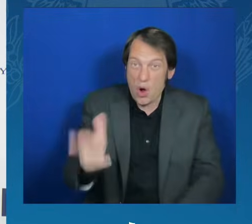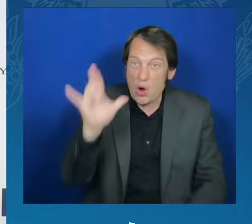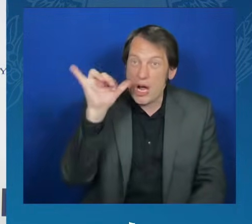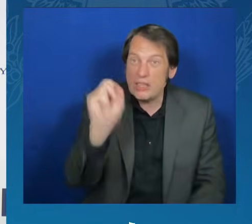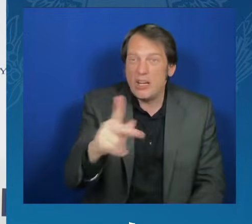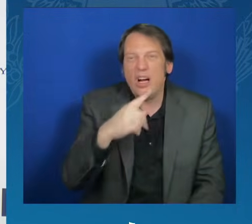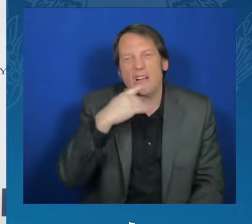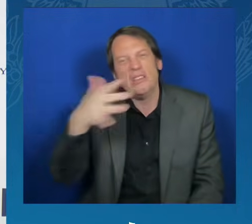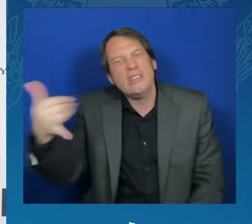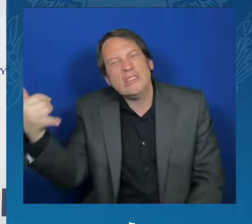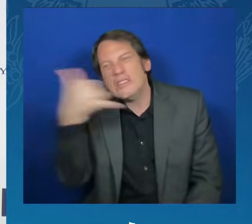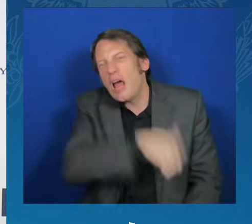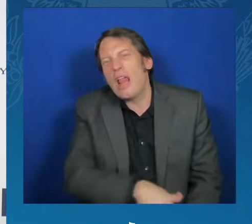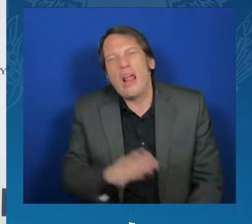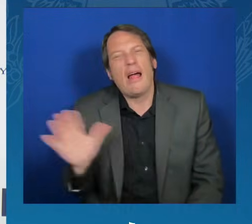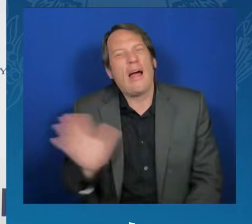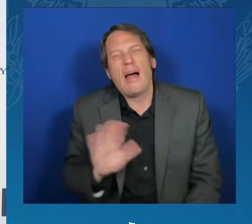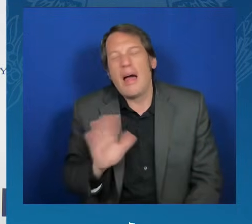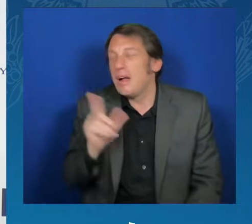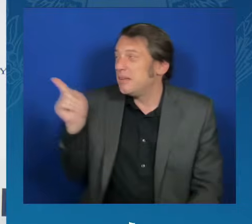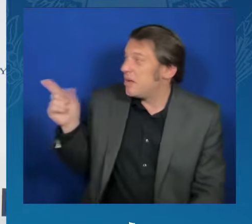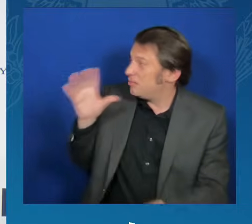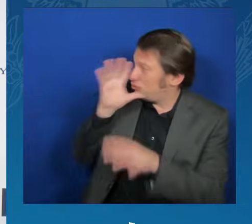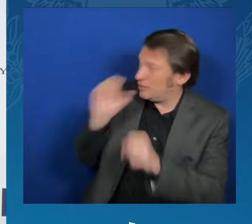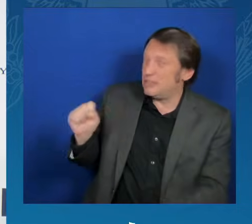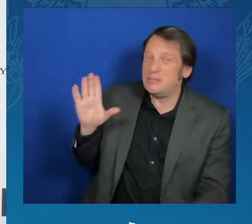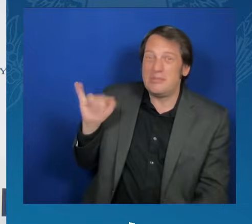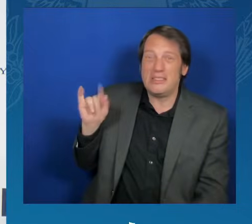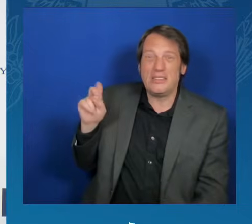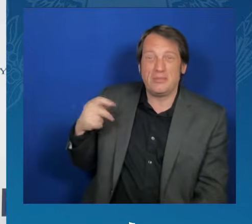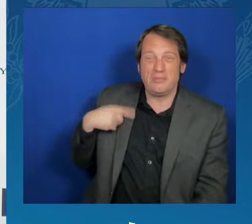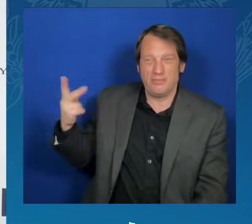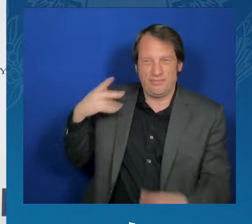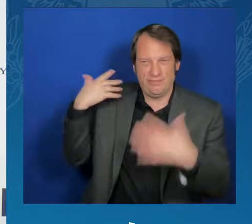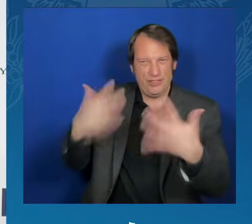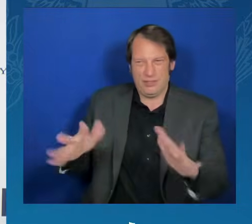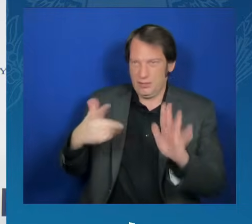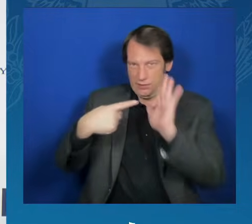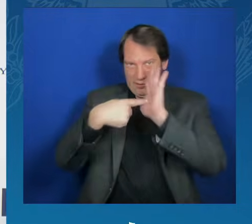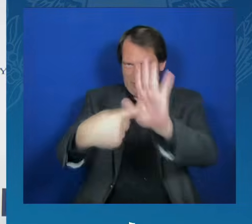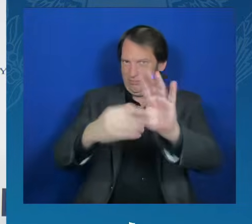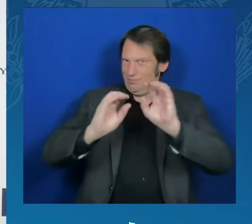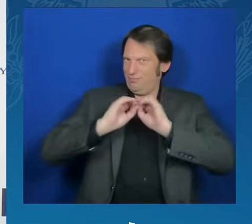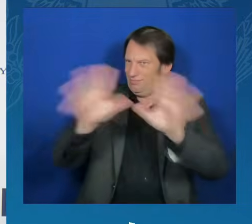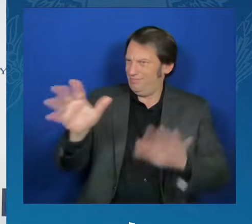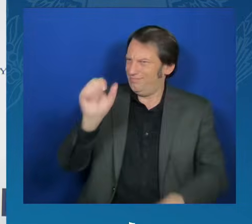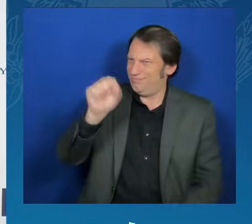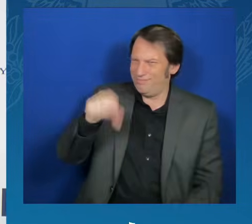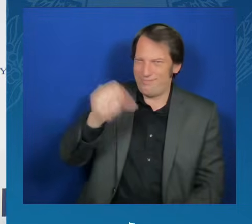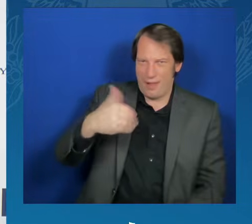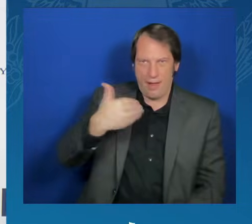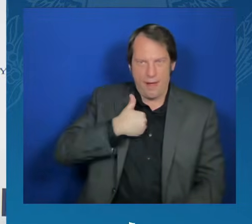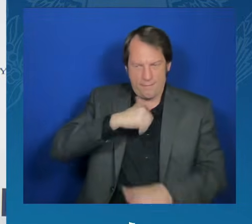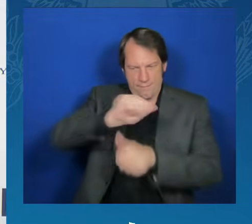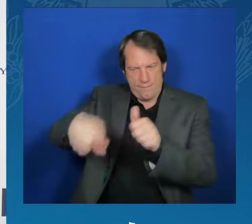When it comes to America's national security, our approach starts with our historic,